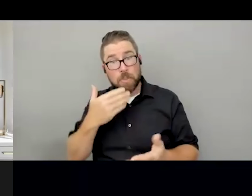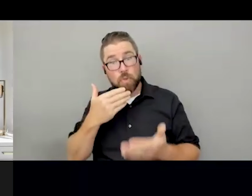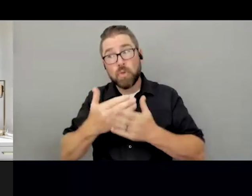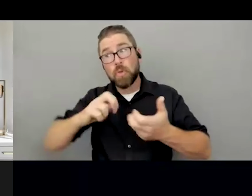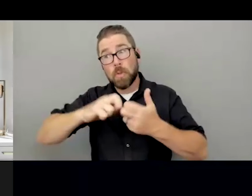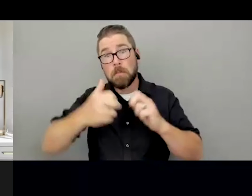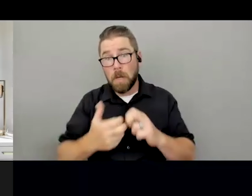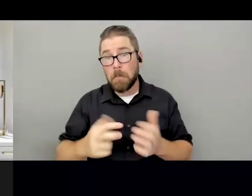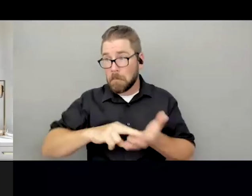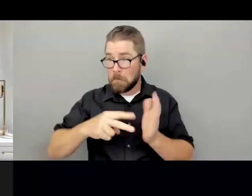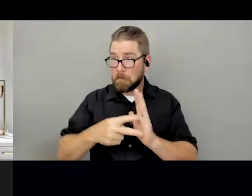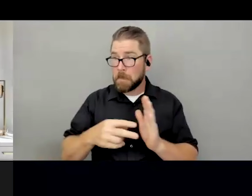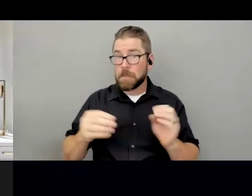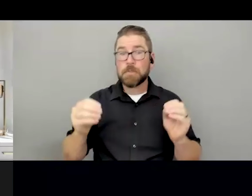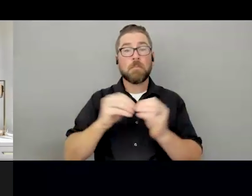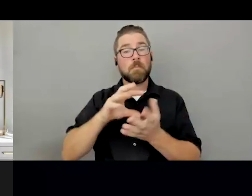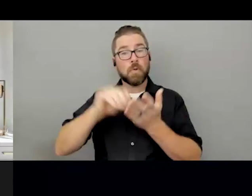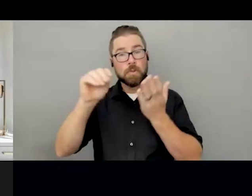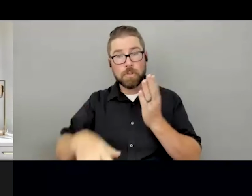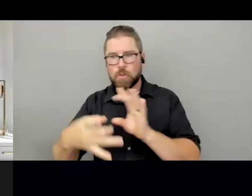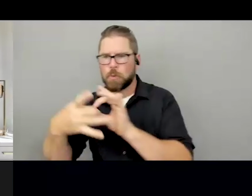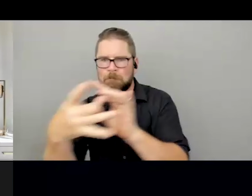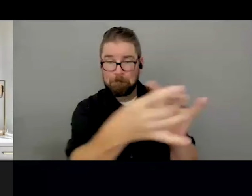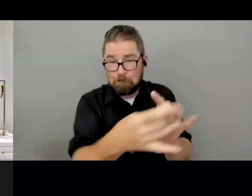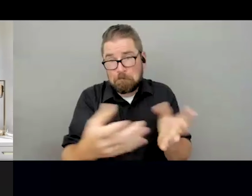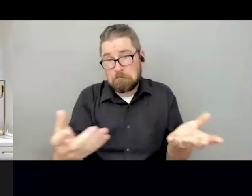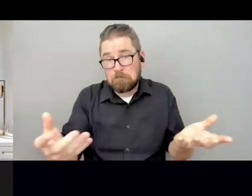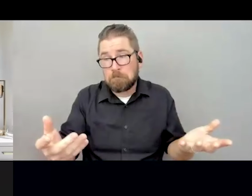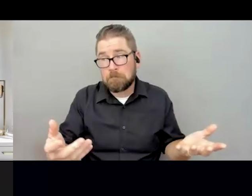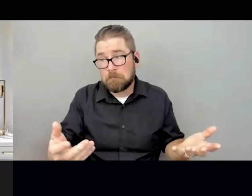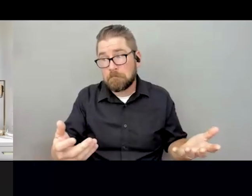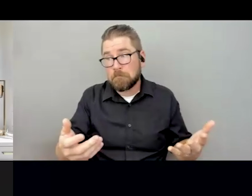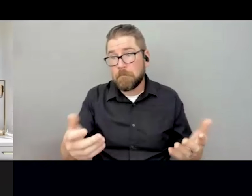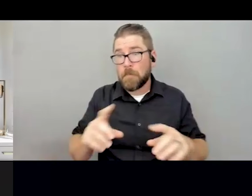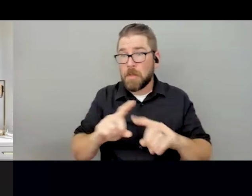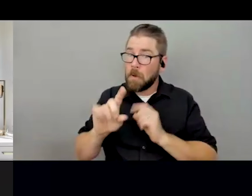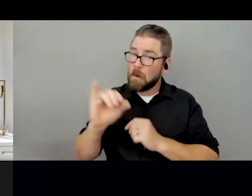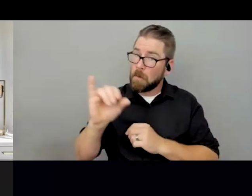Then in addition to answering your question, you mentioned they're in the classroom, five days a week.